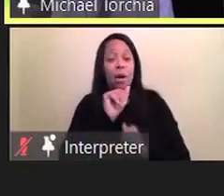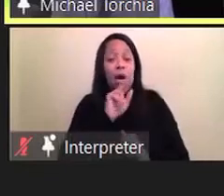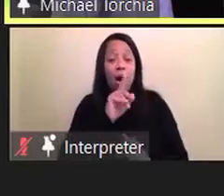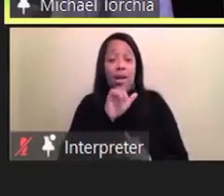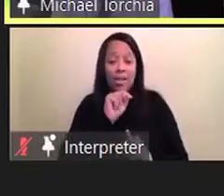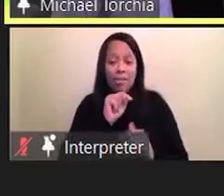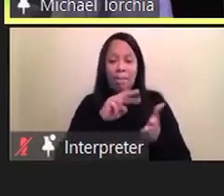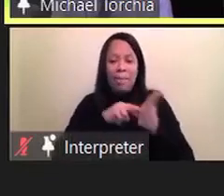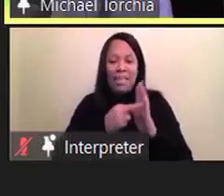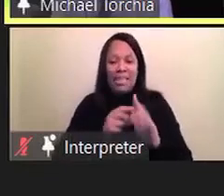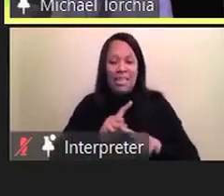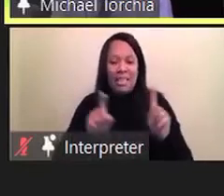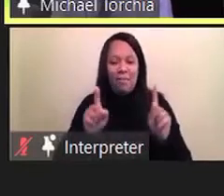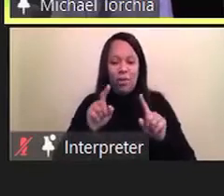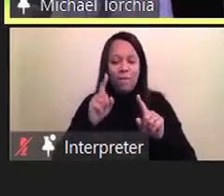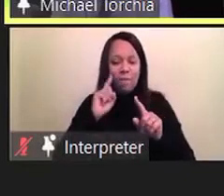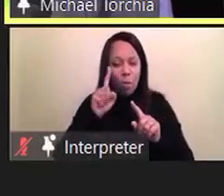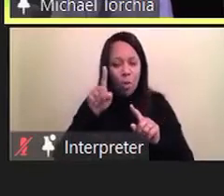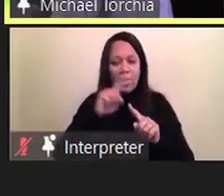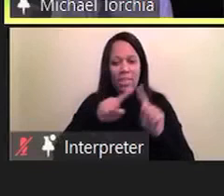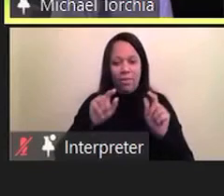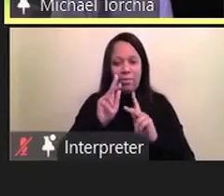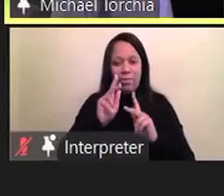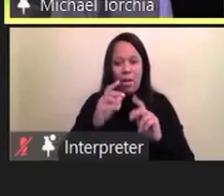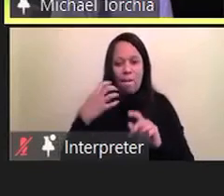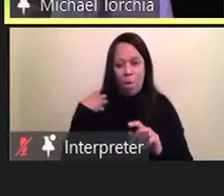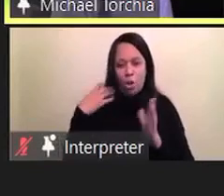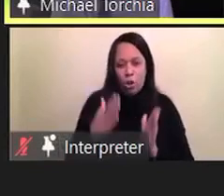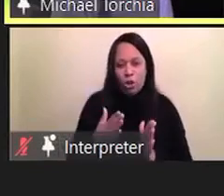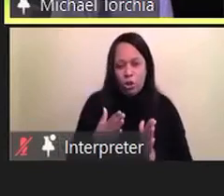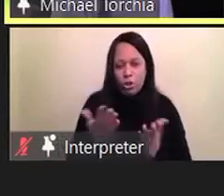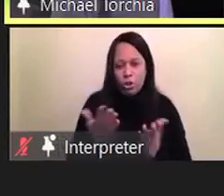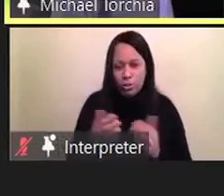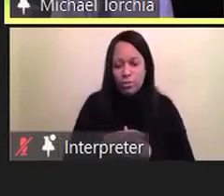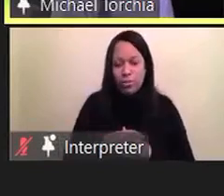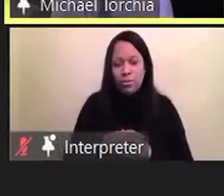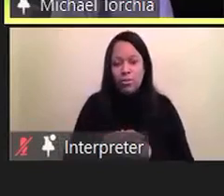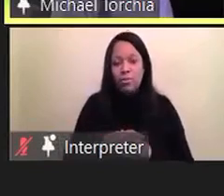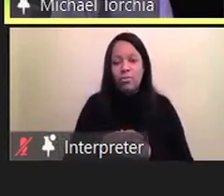But from an employment perspective, there are lots of employment lawyers--